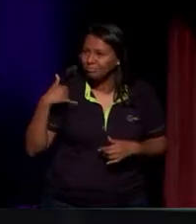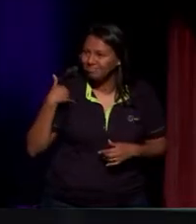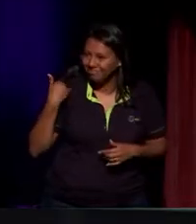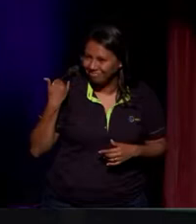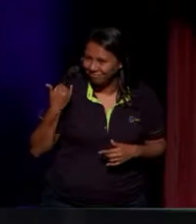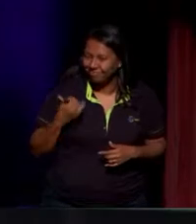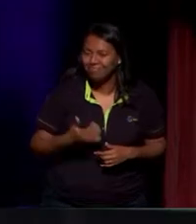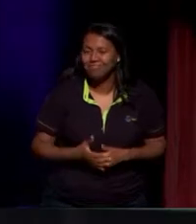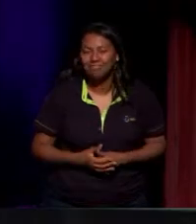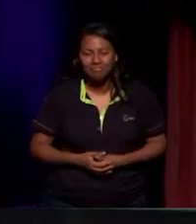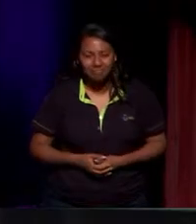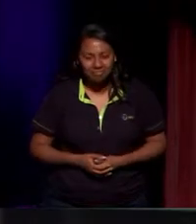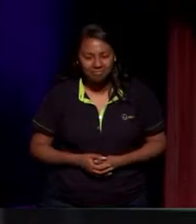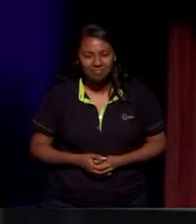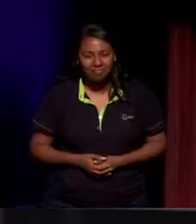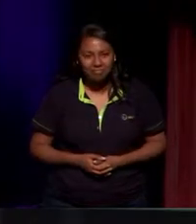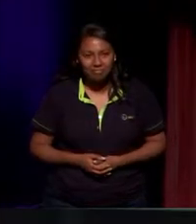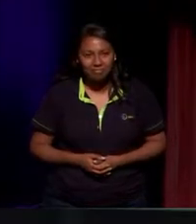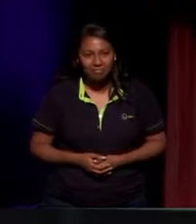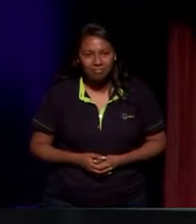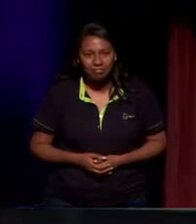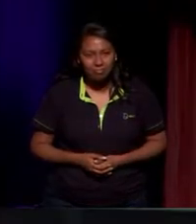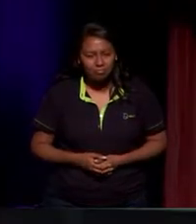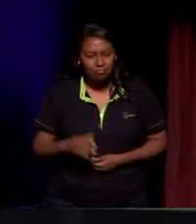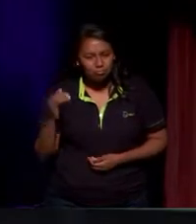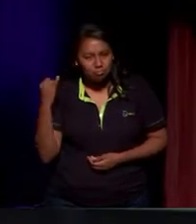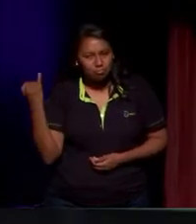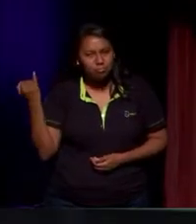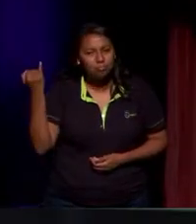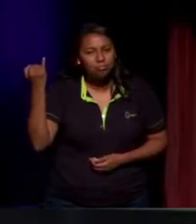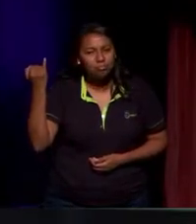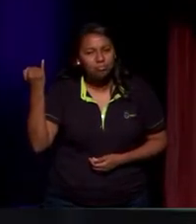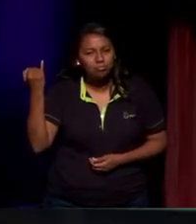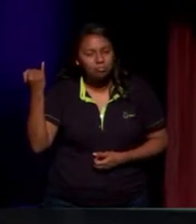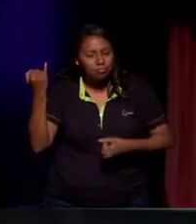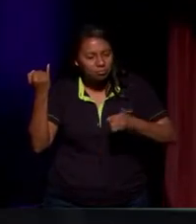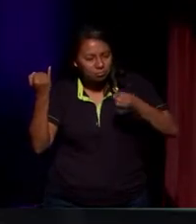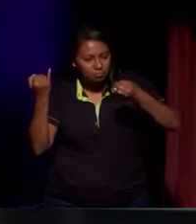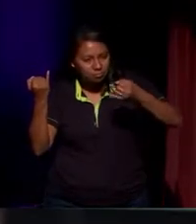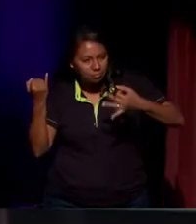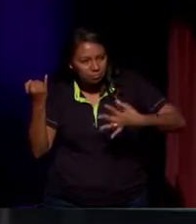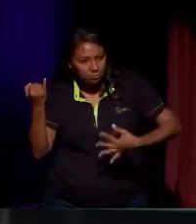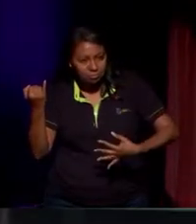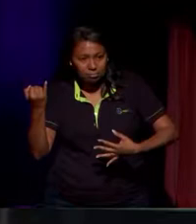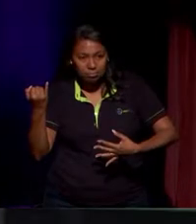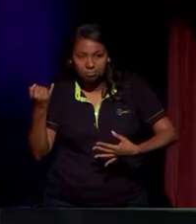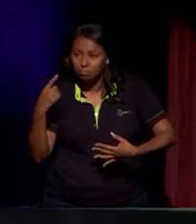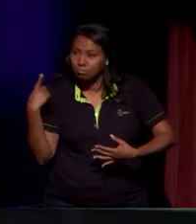And I found it important to say that we need to read these women,